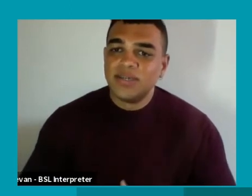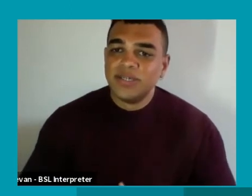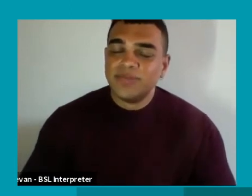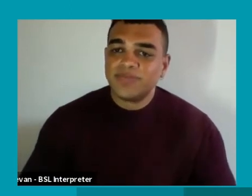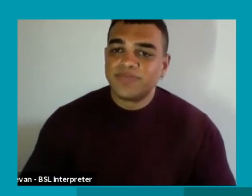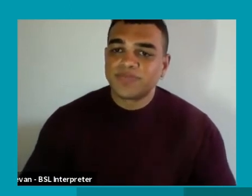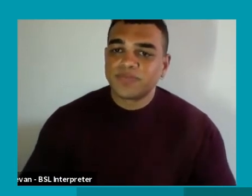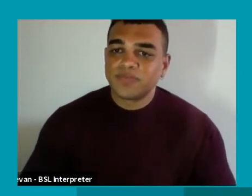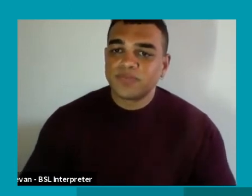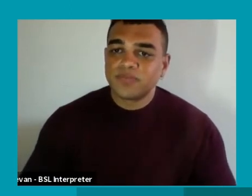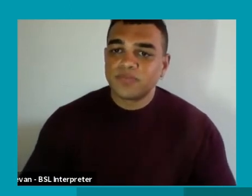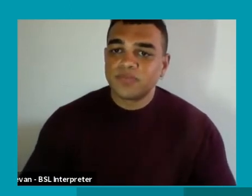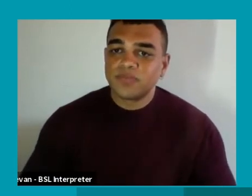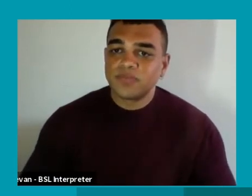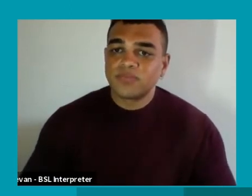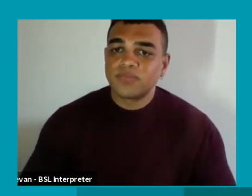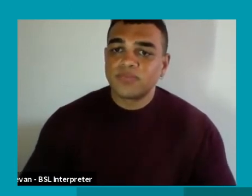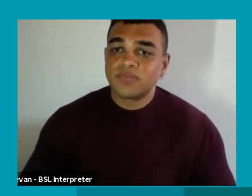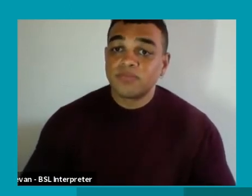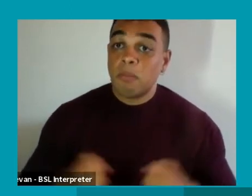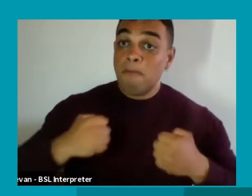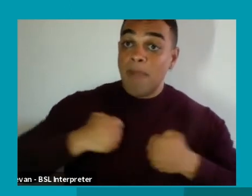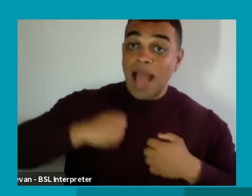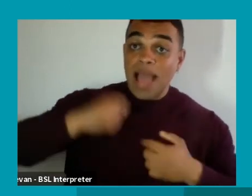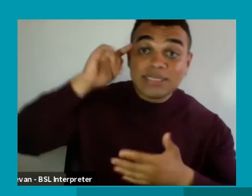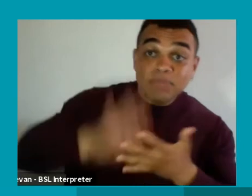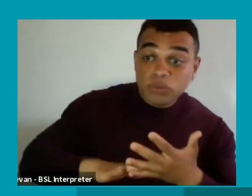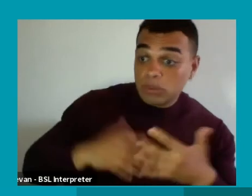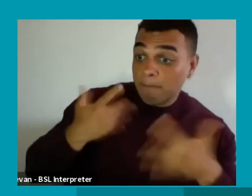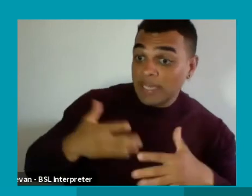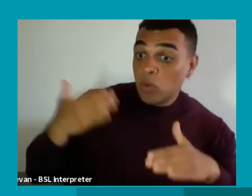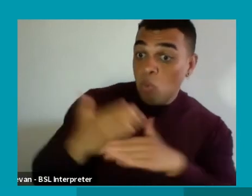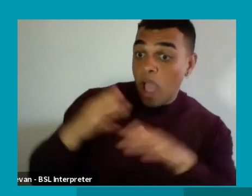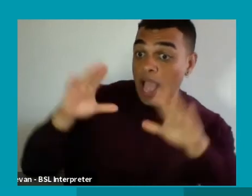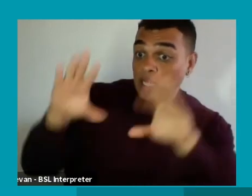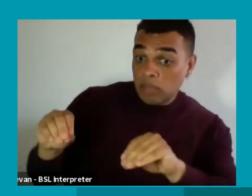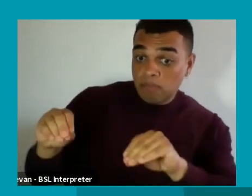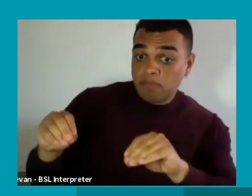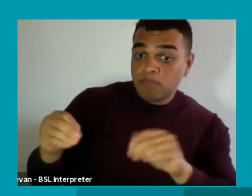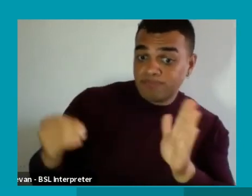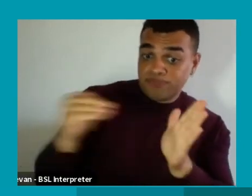nobody asked me about the gap at any point. So although I put it on the CV, nobody mentioned it.